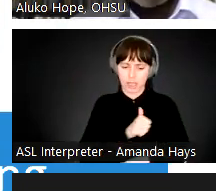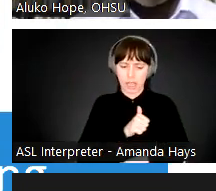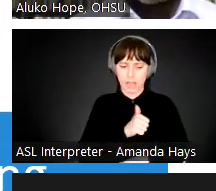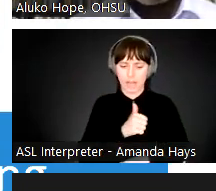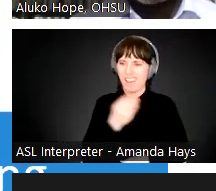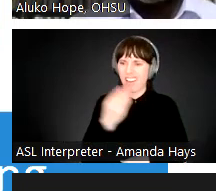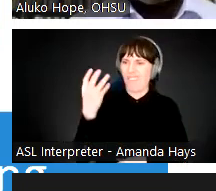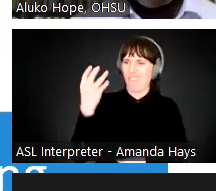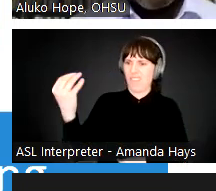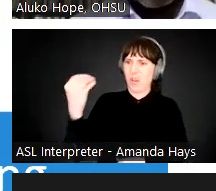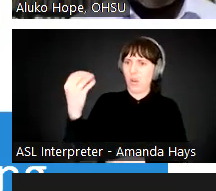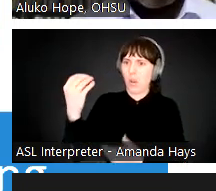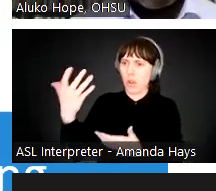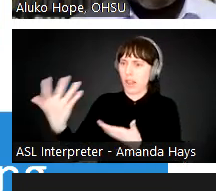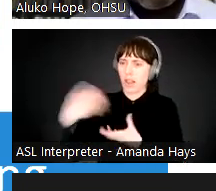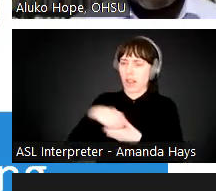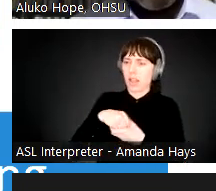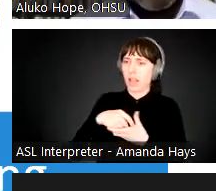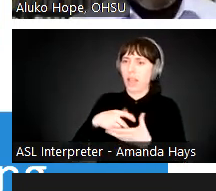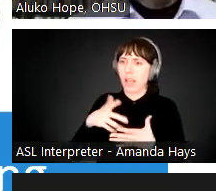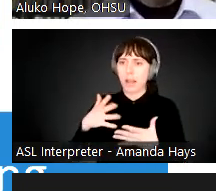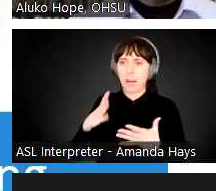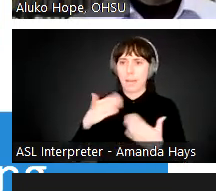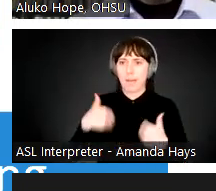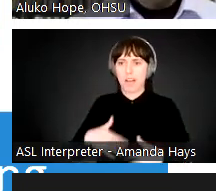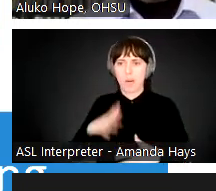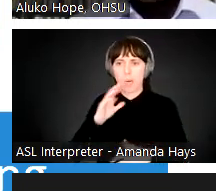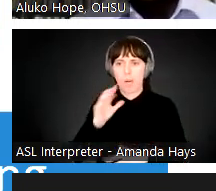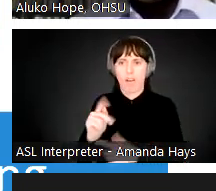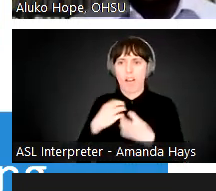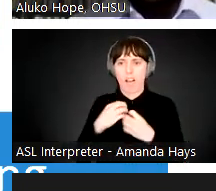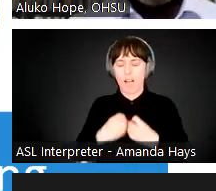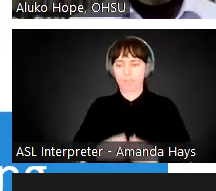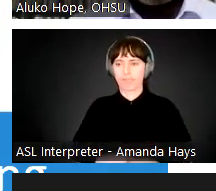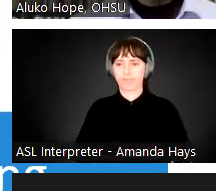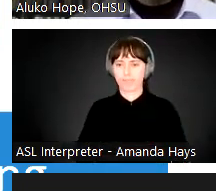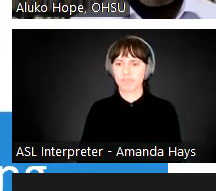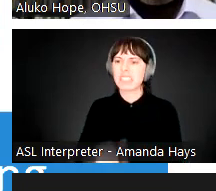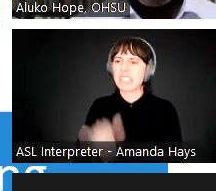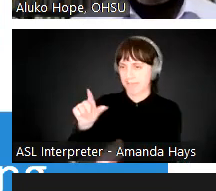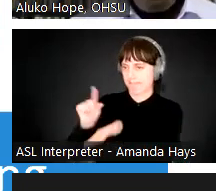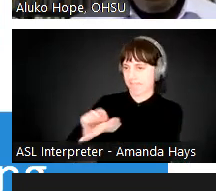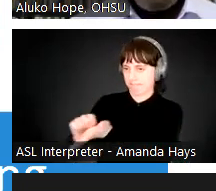at higher risk of developing Long COVID from the literature. But in terms of factors that people come into the